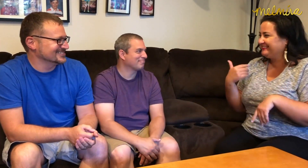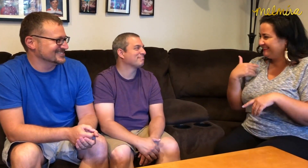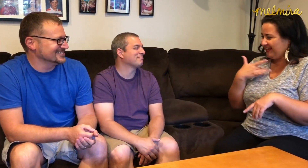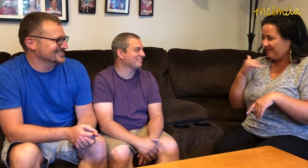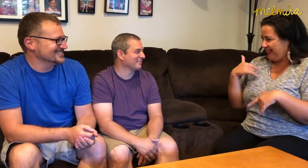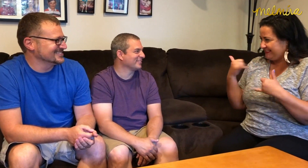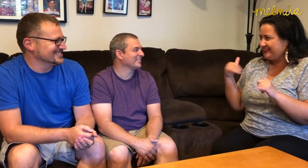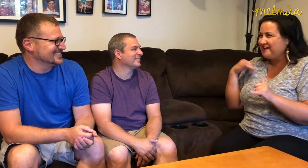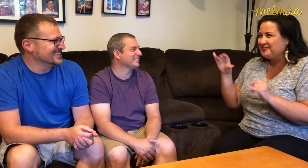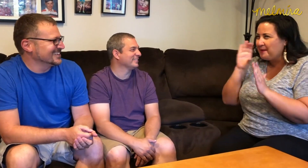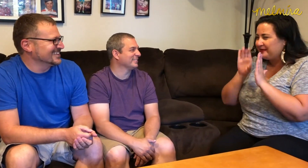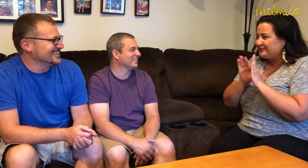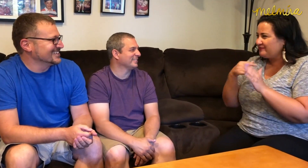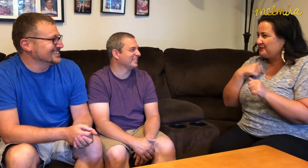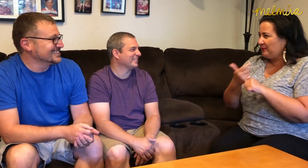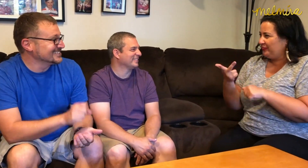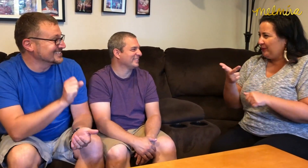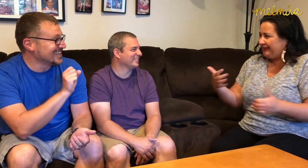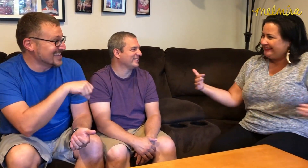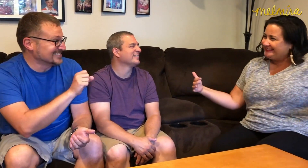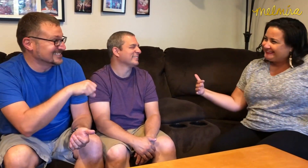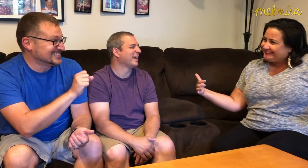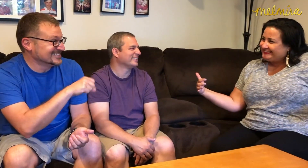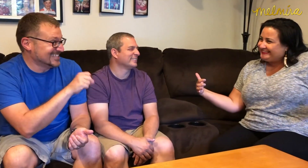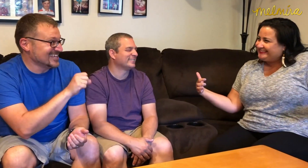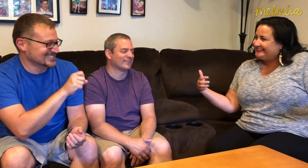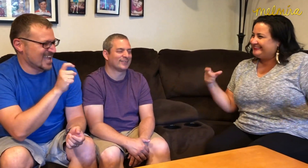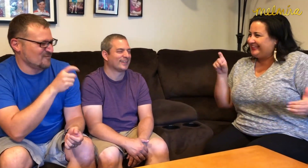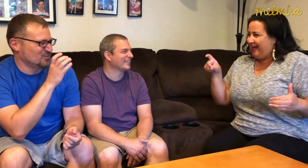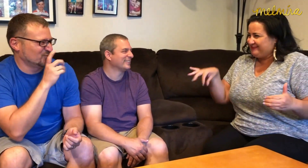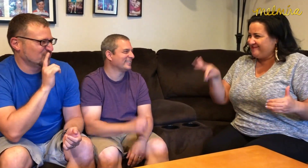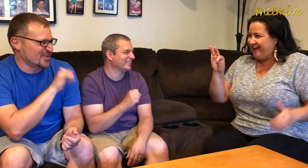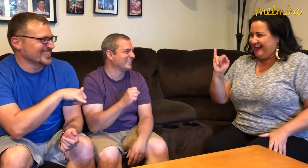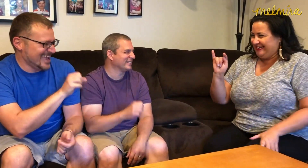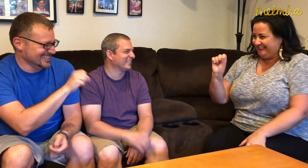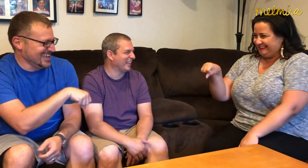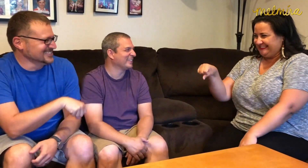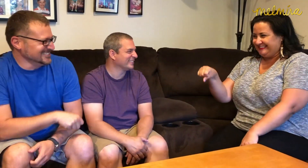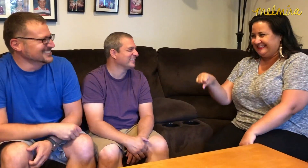I think I still have the picture of me with your kids. Yes! I've got to find it.